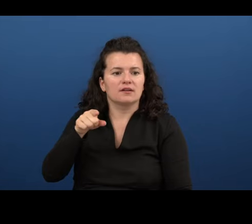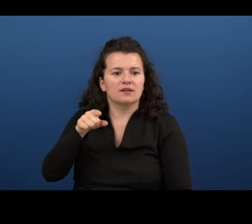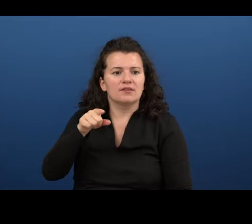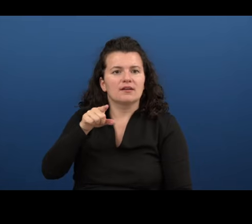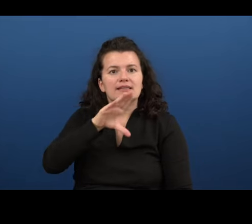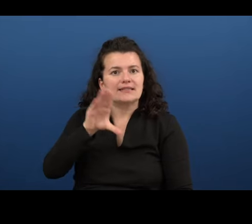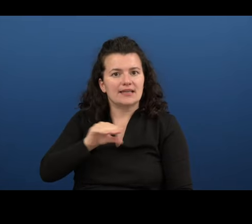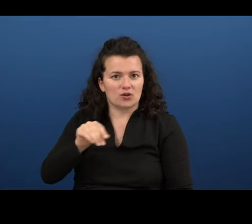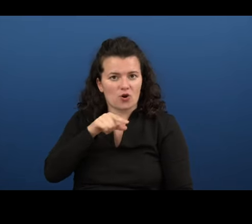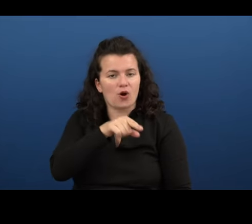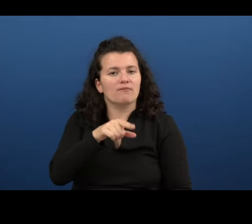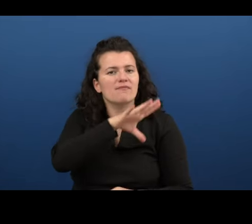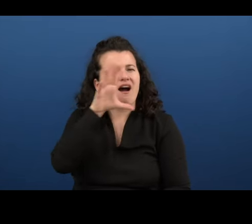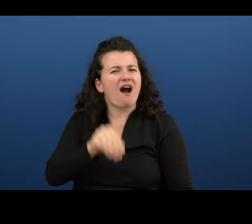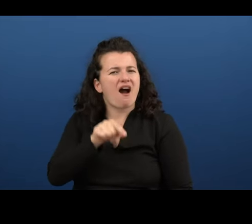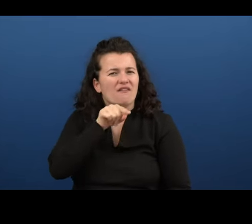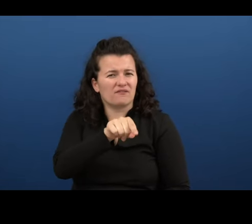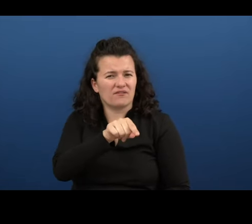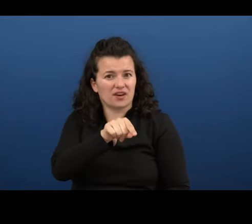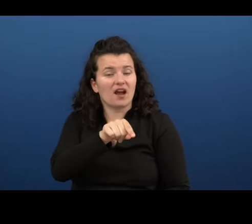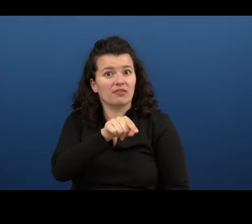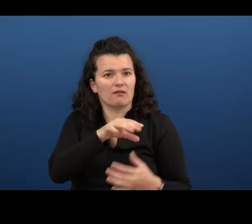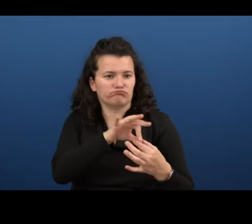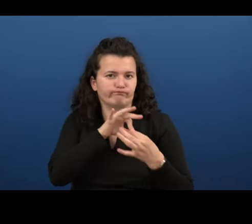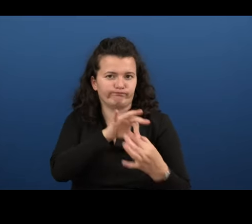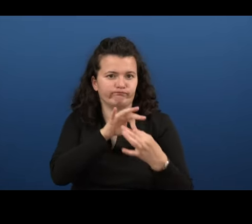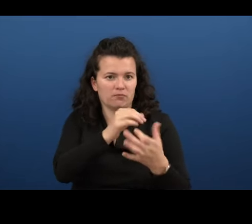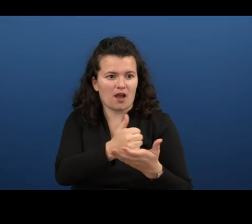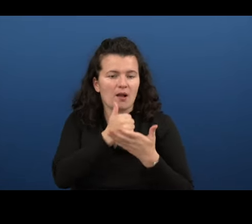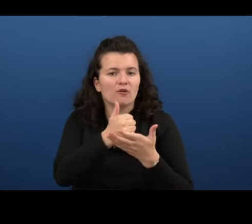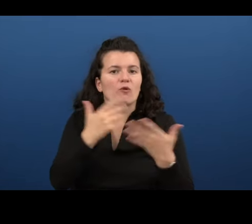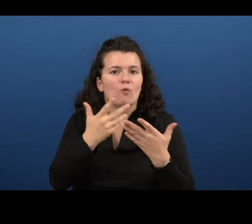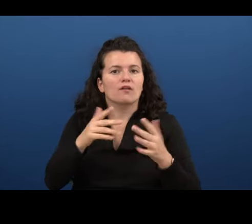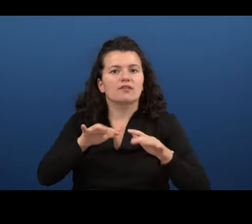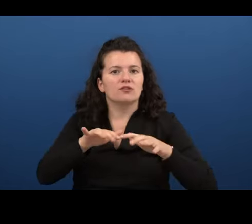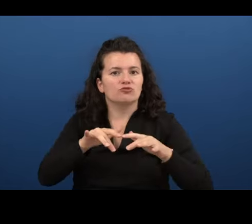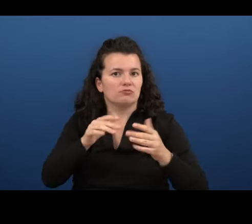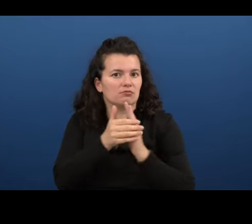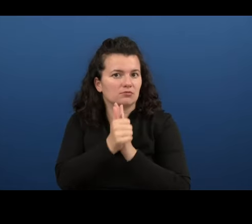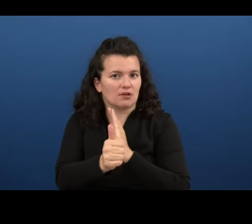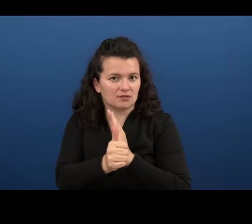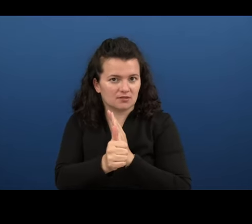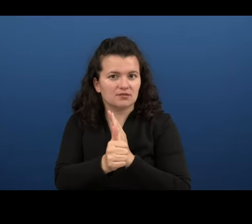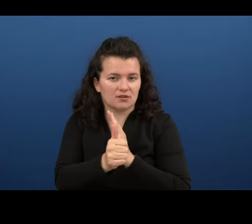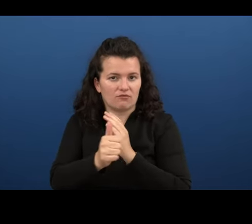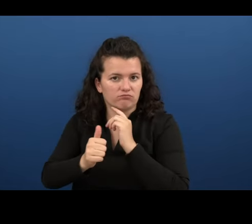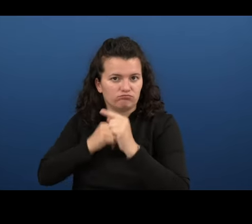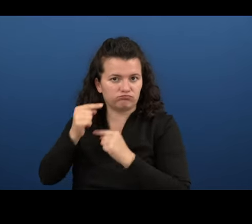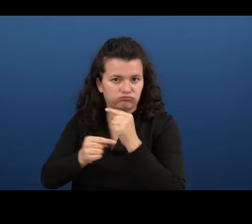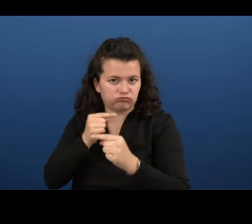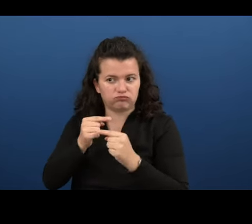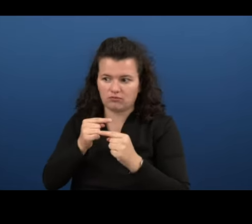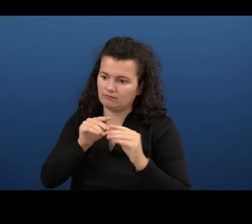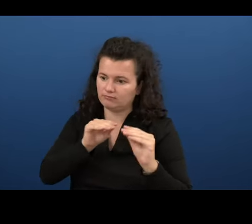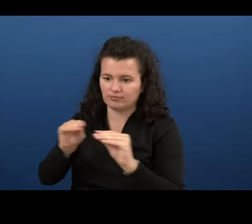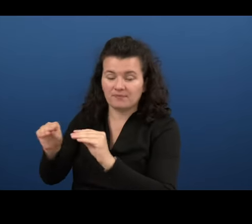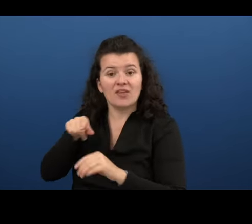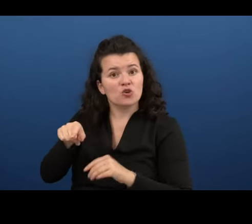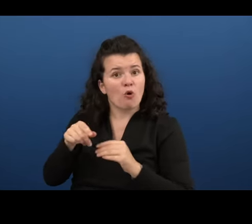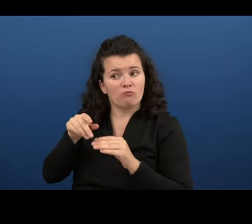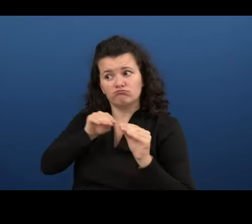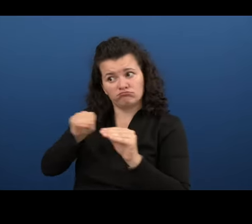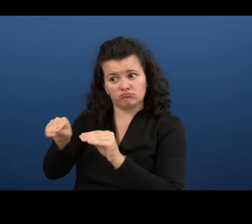to build up digital skills, and the program is open to anyone it's free for people to